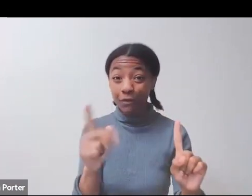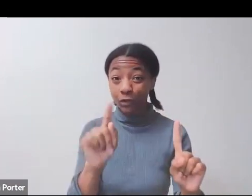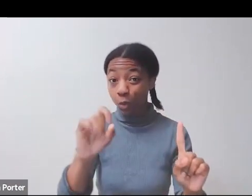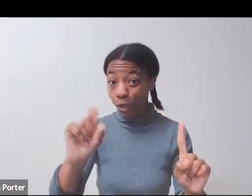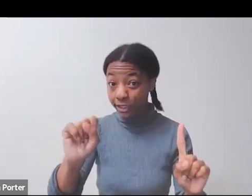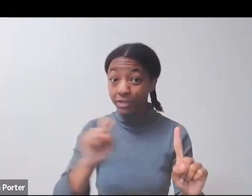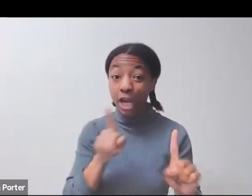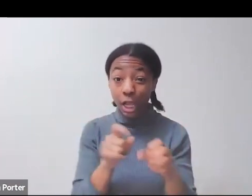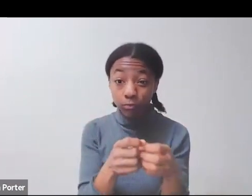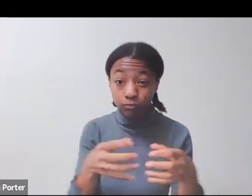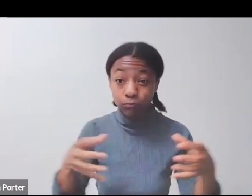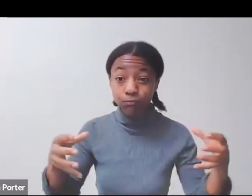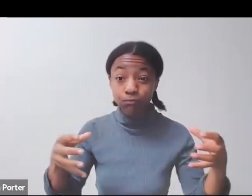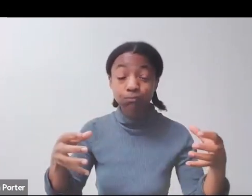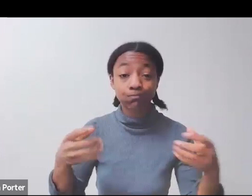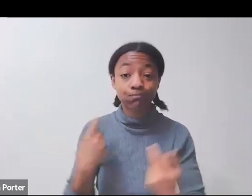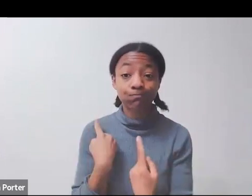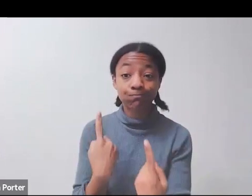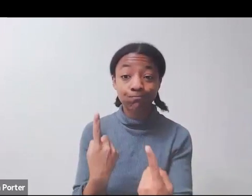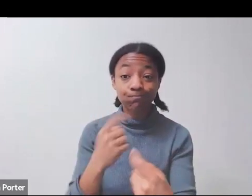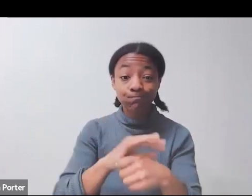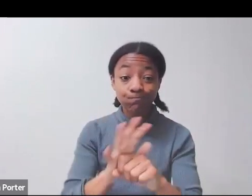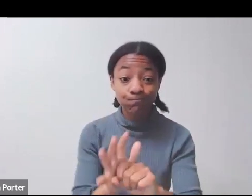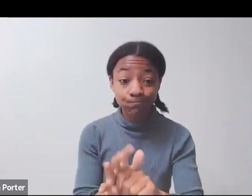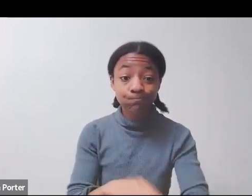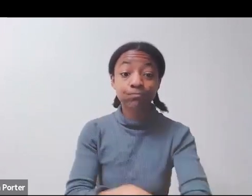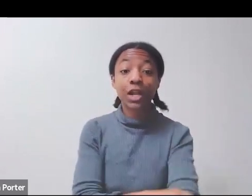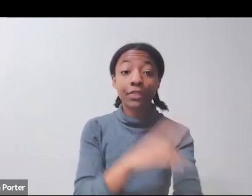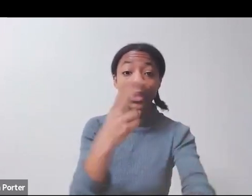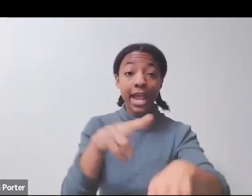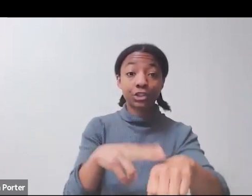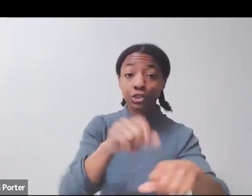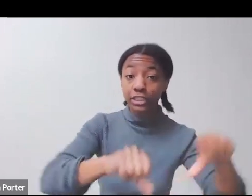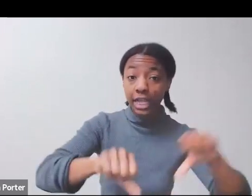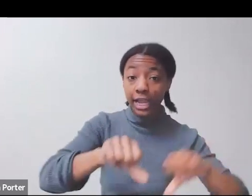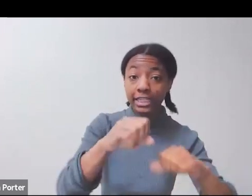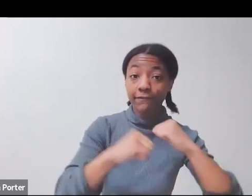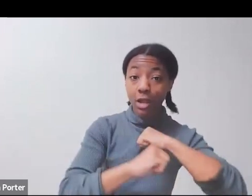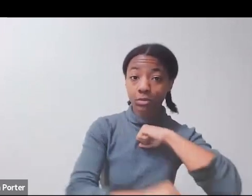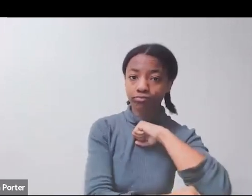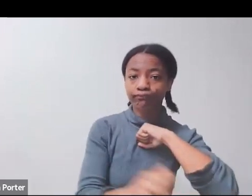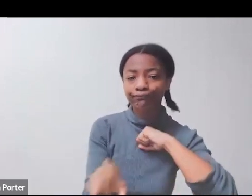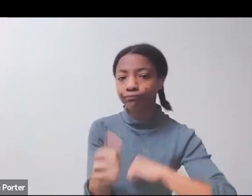and efforts from across the country. The National Science Foundation has funded a lot of this, as well.